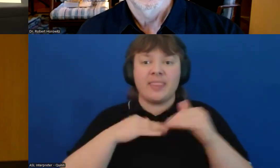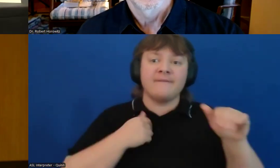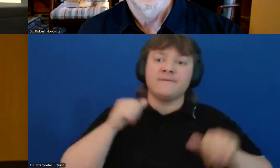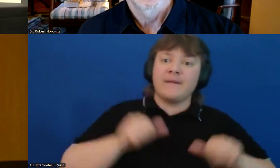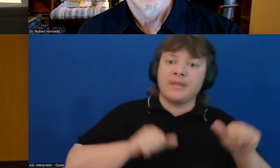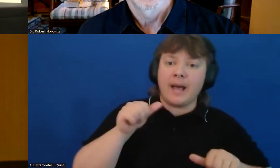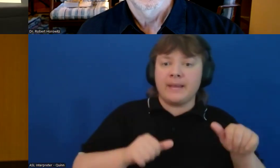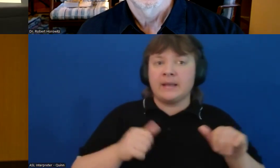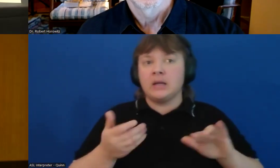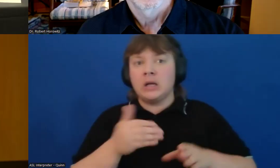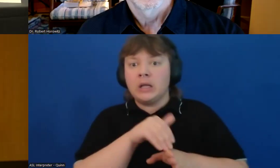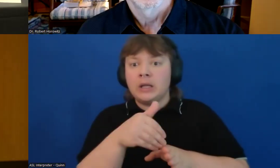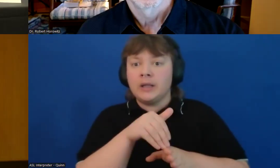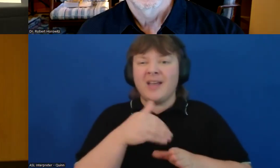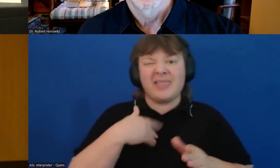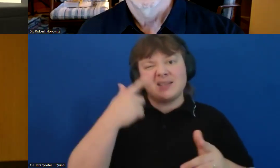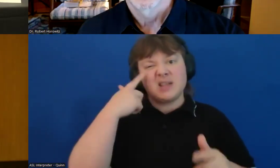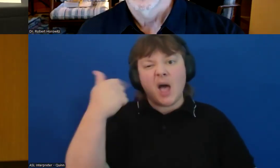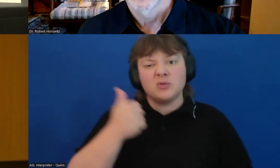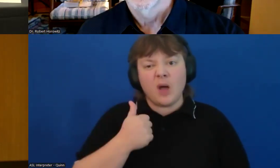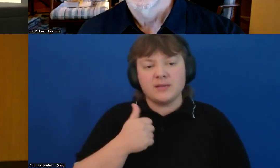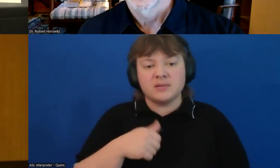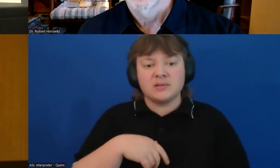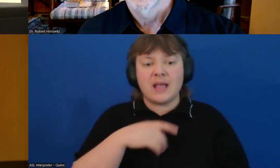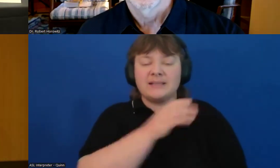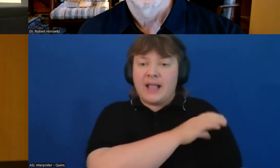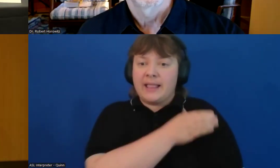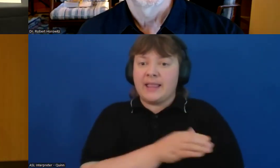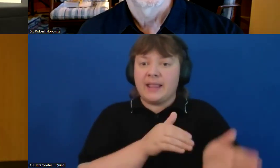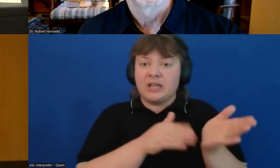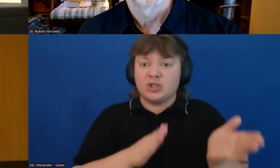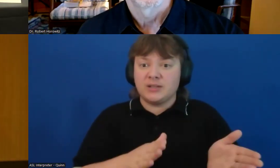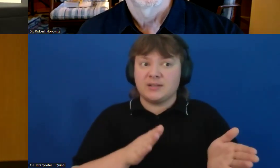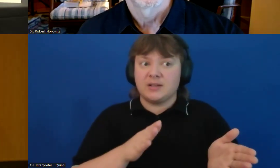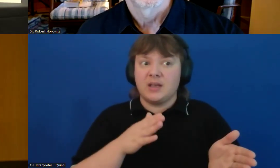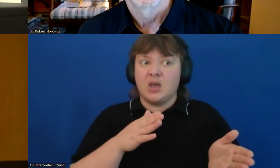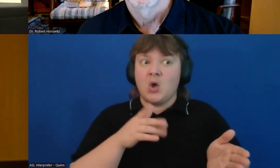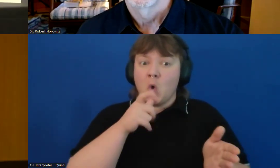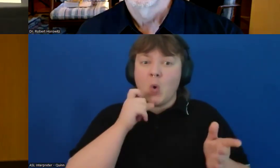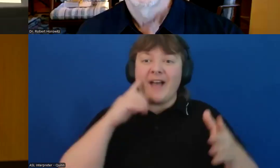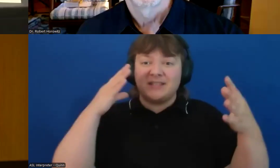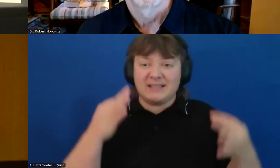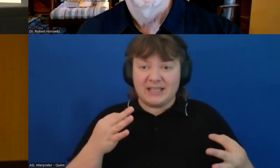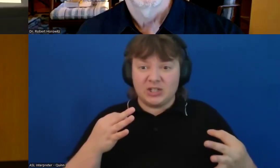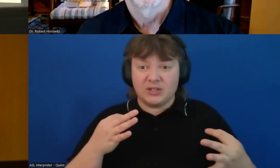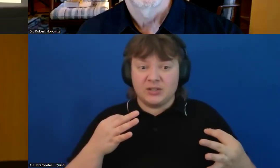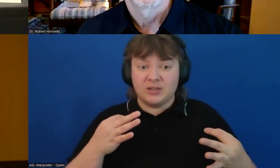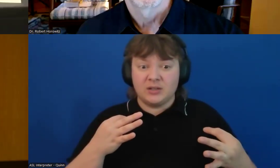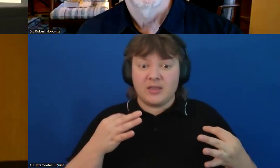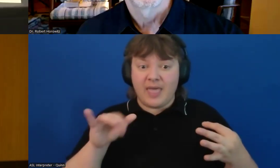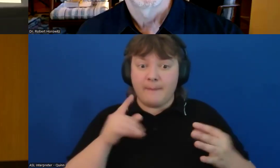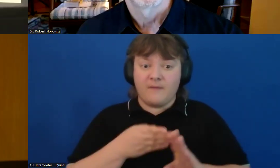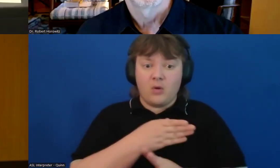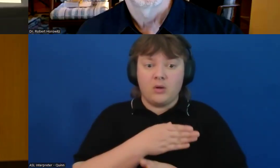up to us as clinicians who have done evaluations to make the difference having rescended when they